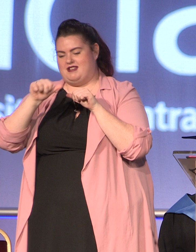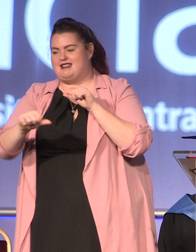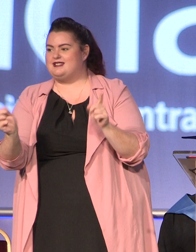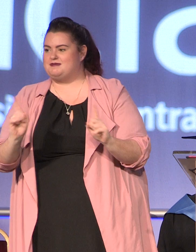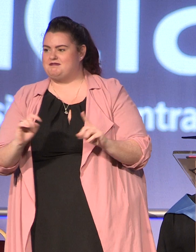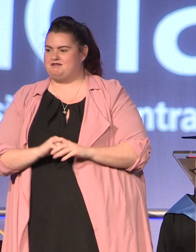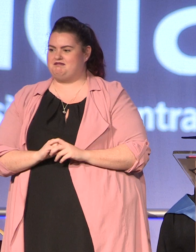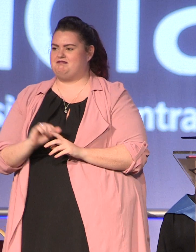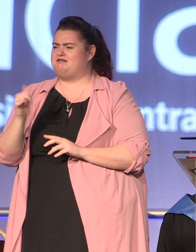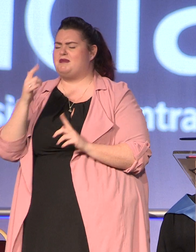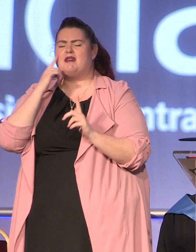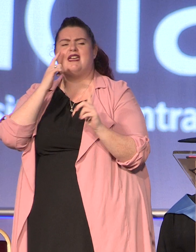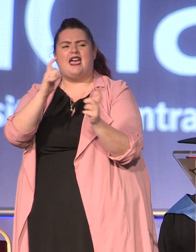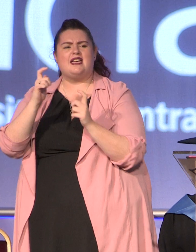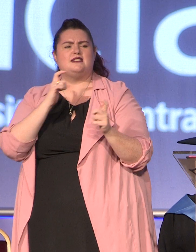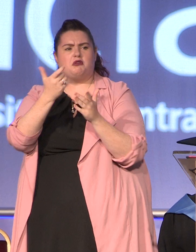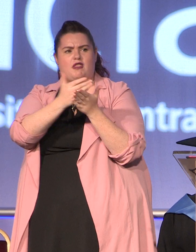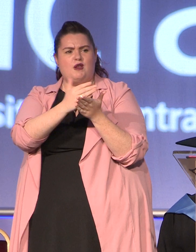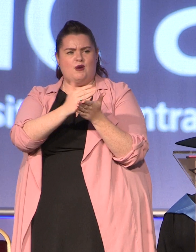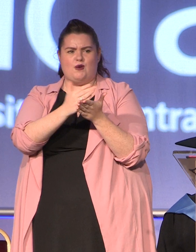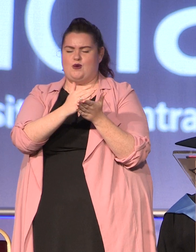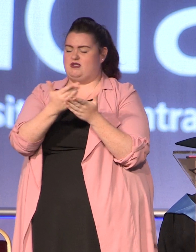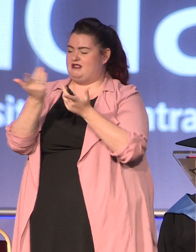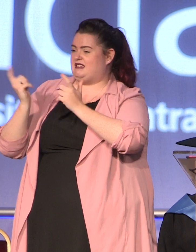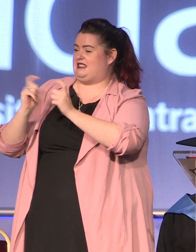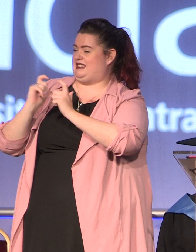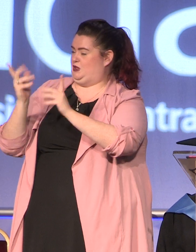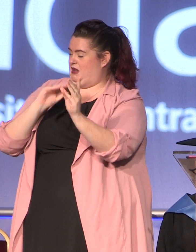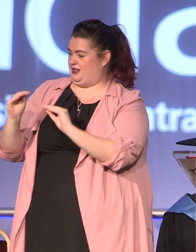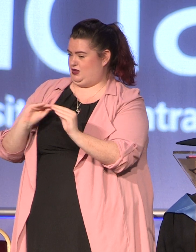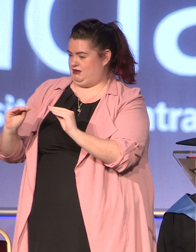exploring the unknown taking advantage of further opportunities or taking that